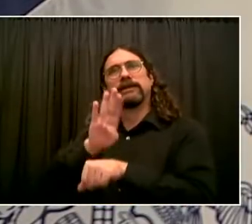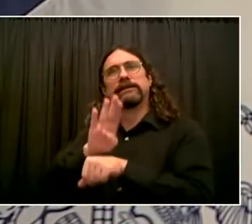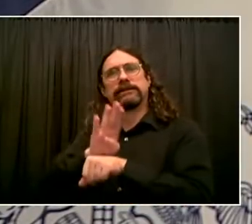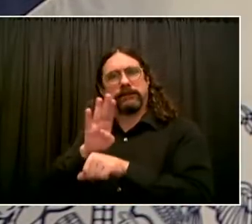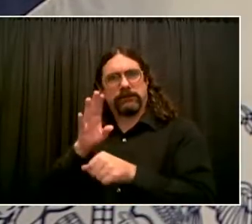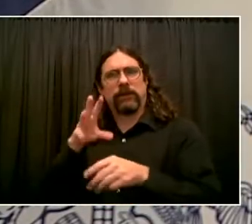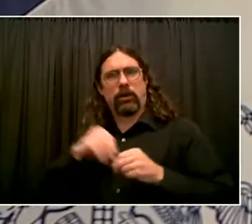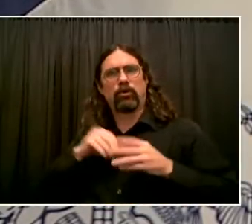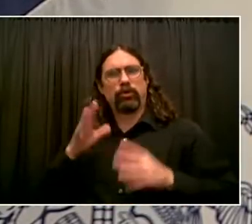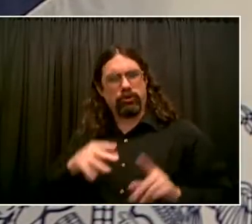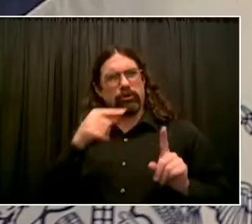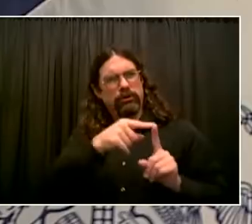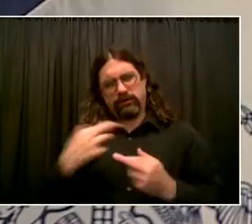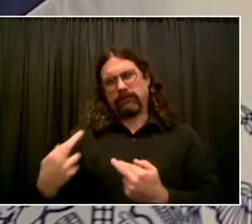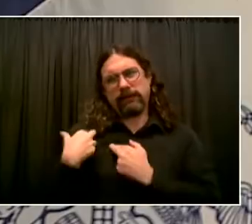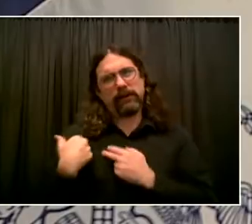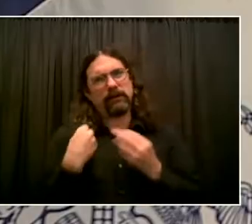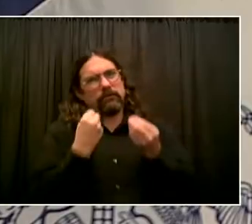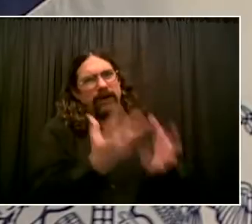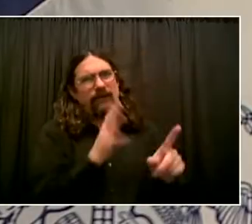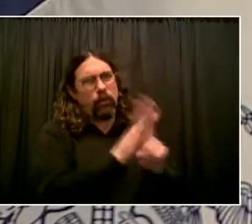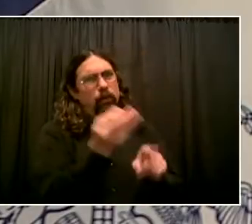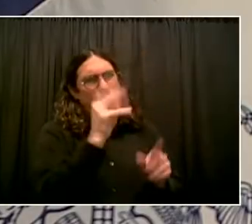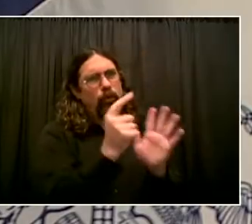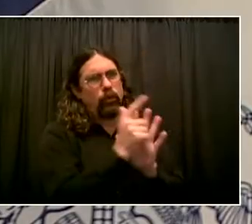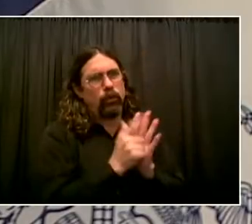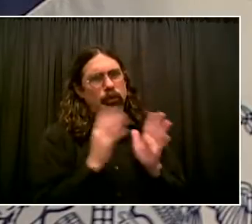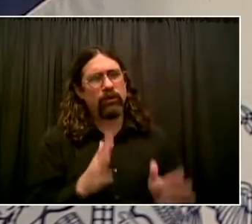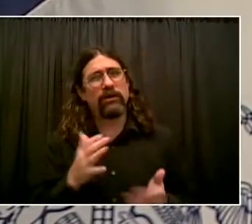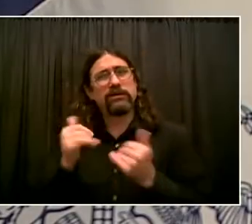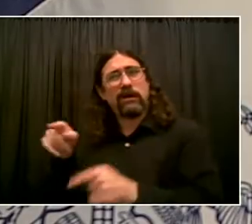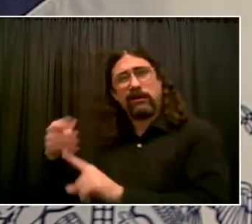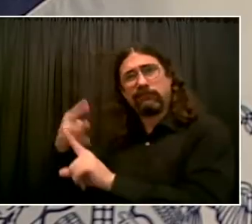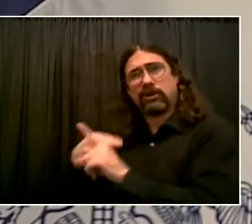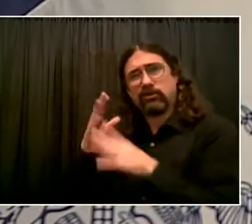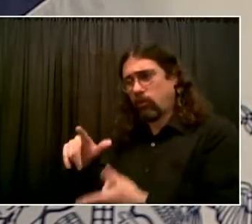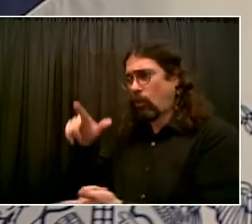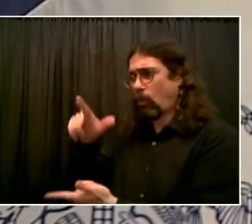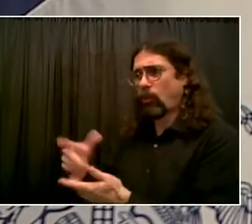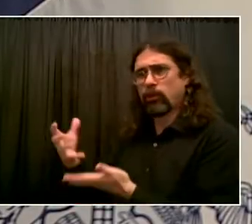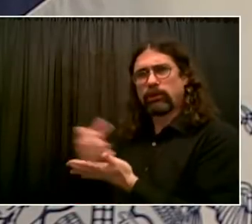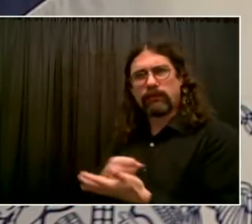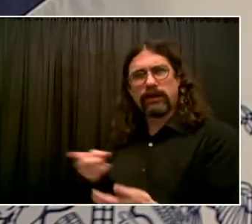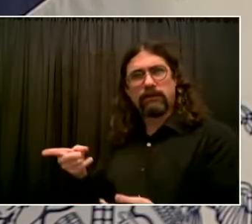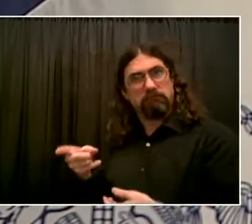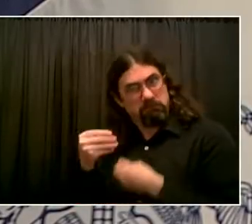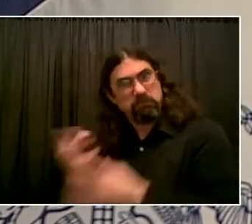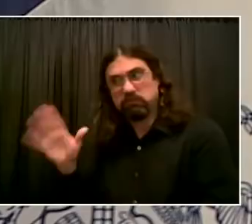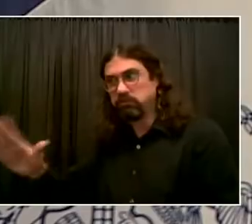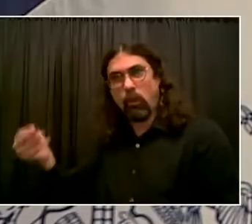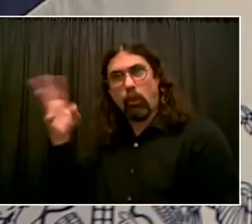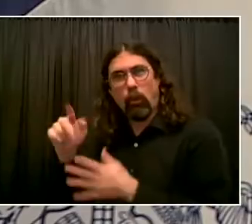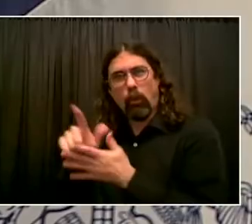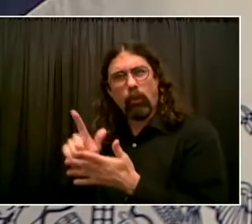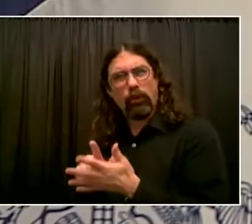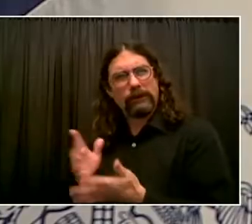THE RIGHT TO COUNSEL